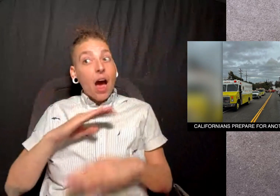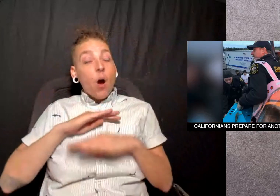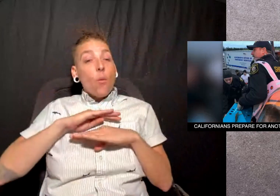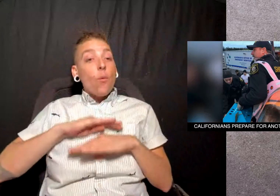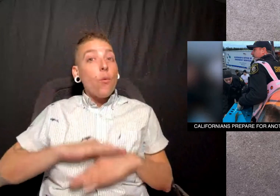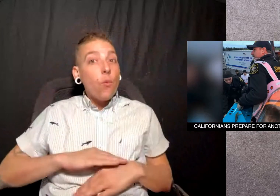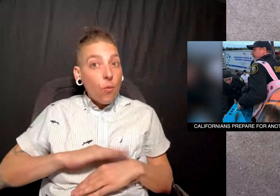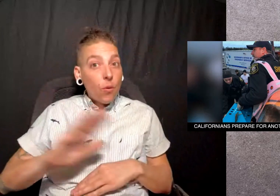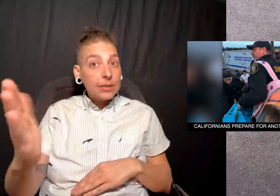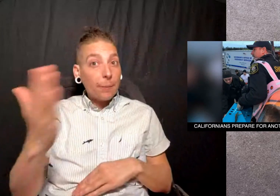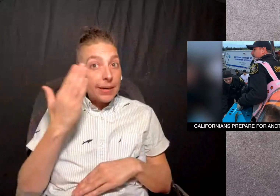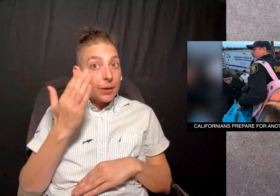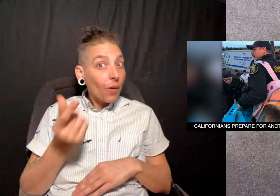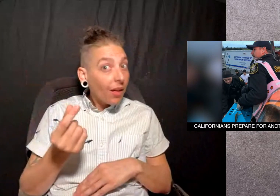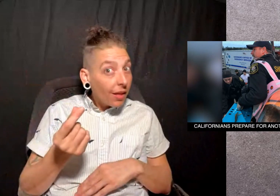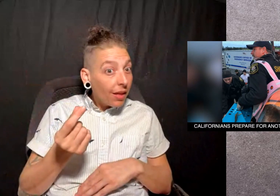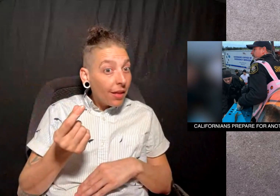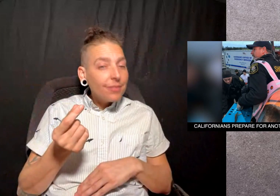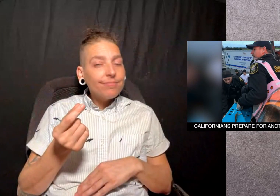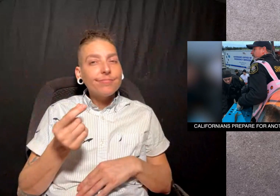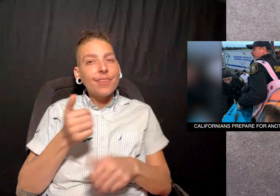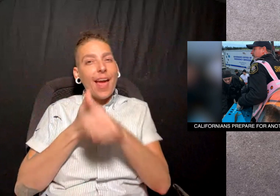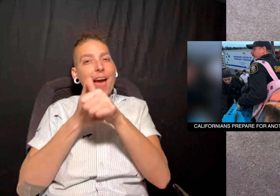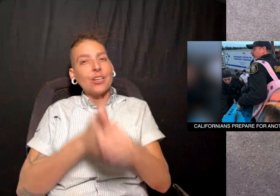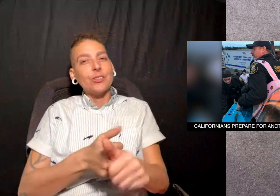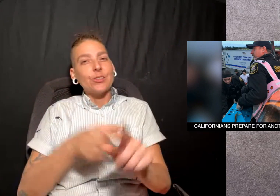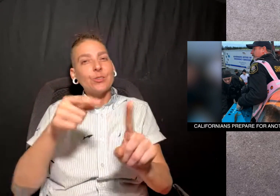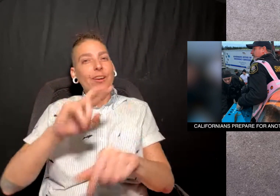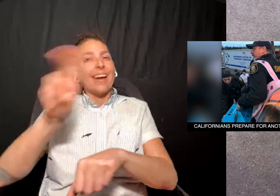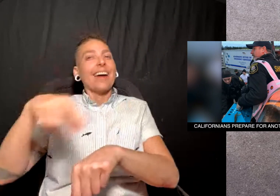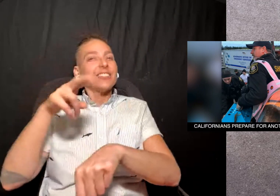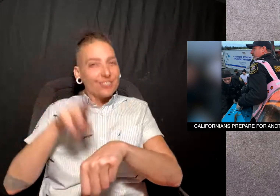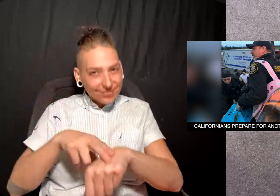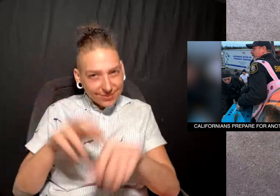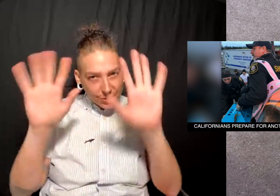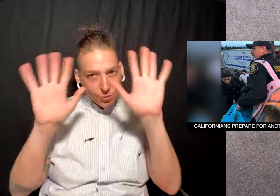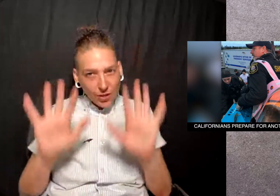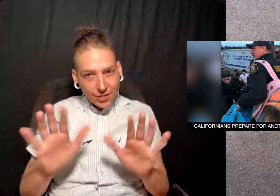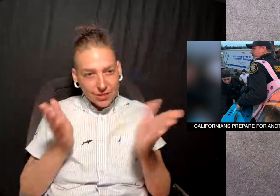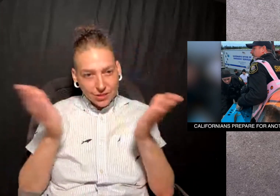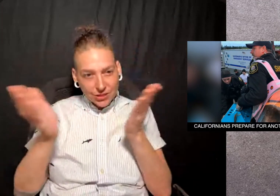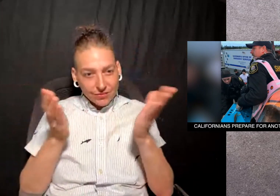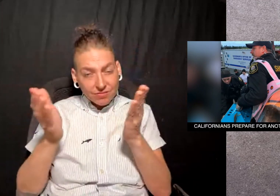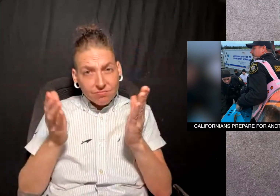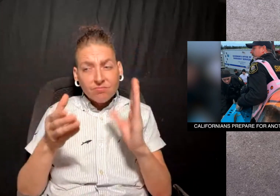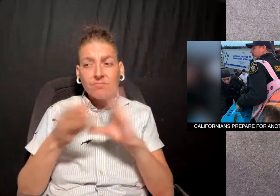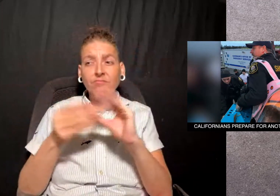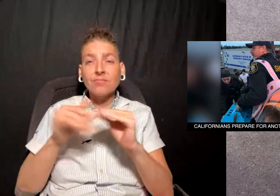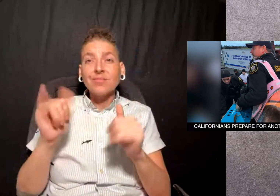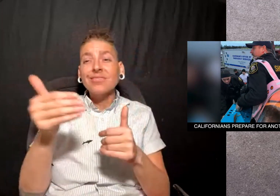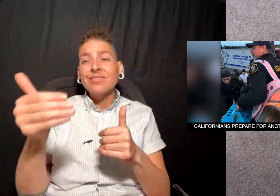but relief is on the way according to the National Weather Service a stretch